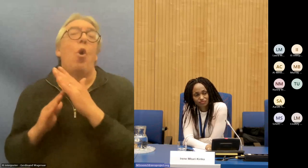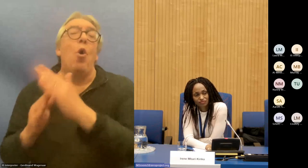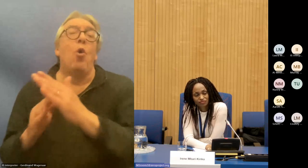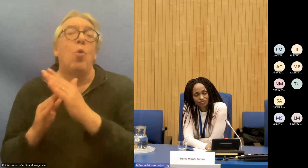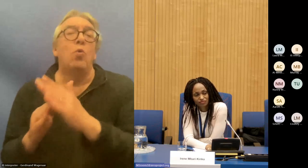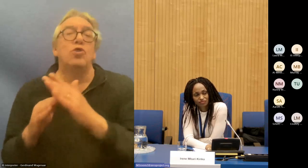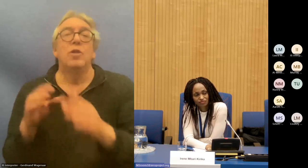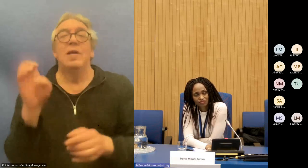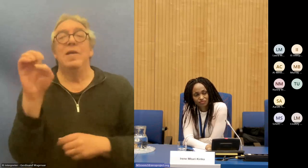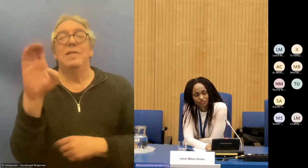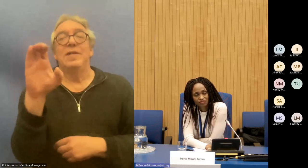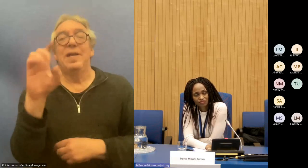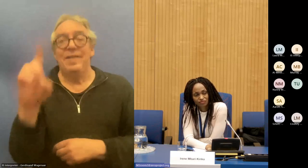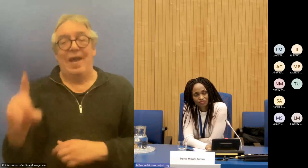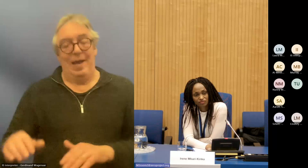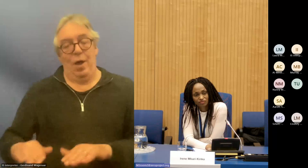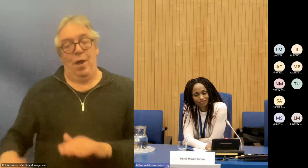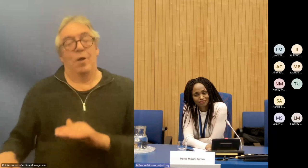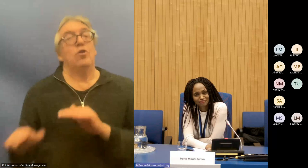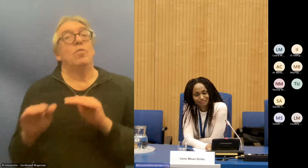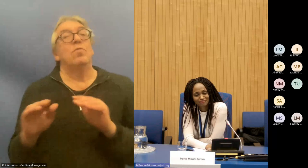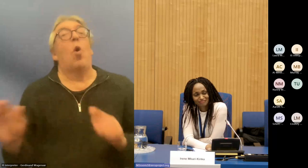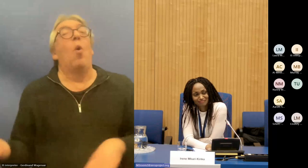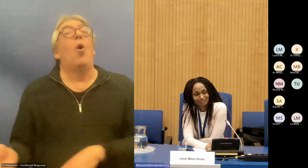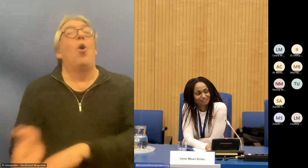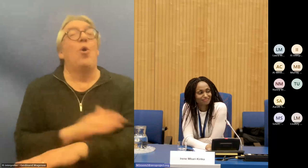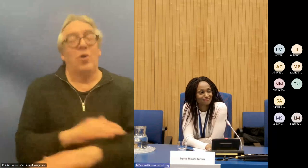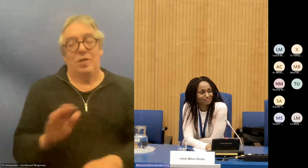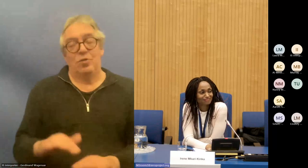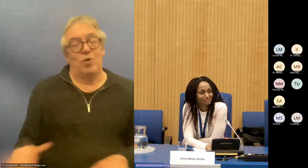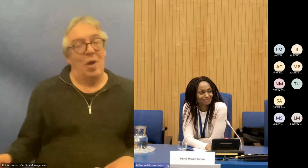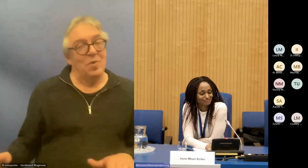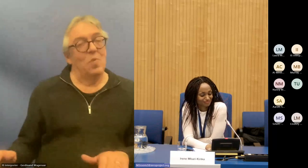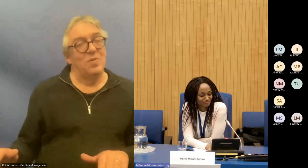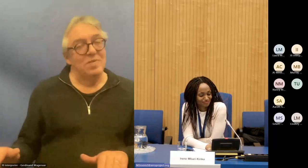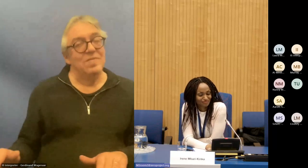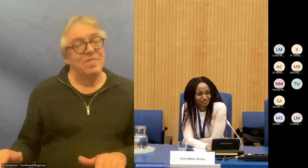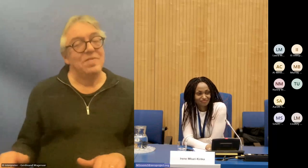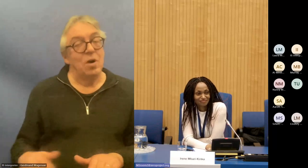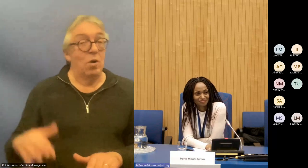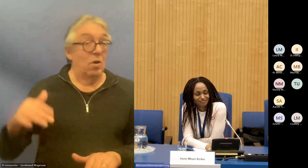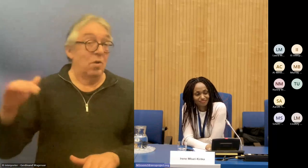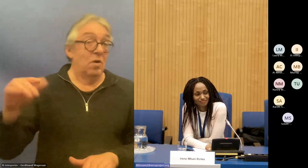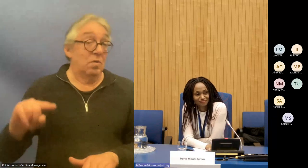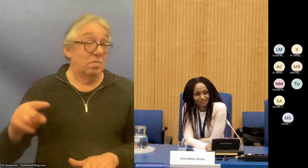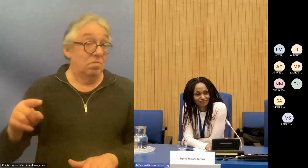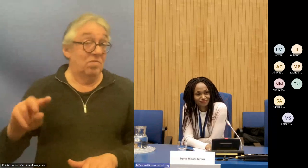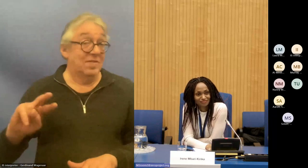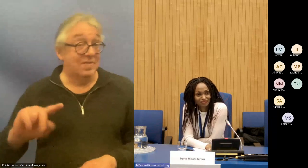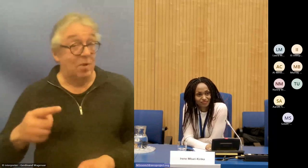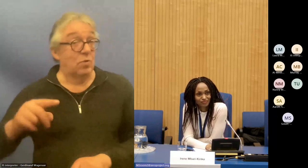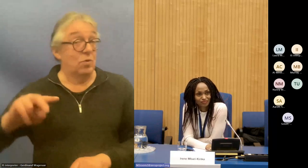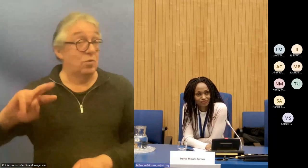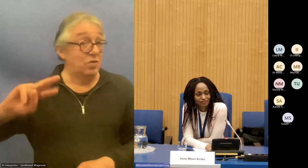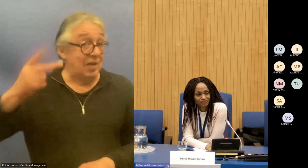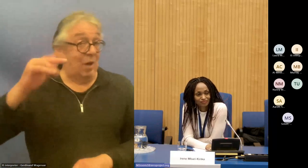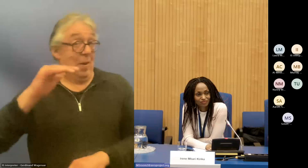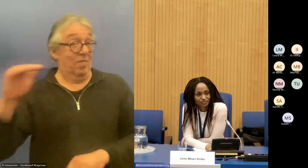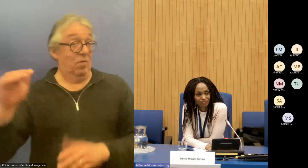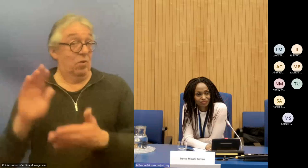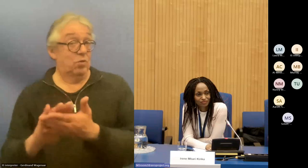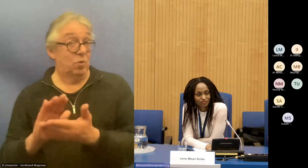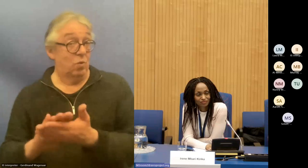up to secondary level. The final thing would be to encourage people interested to join the